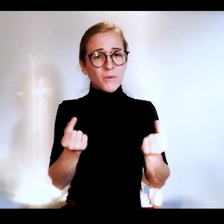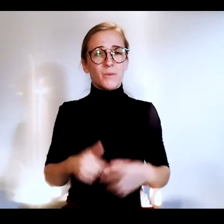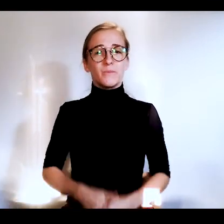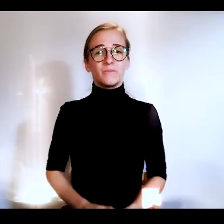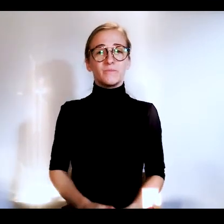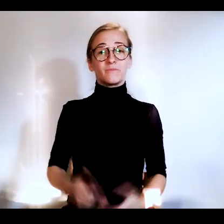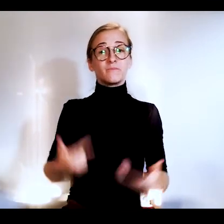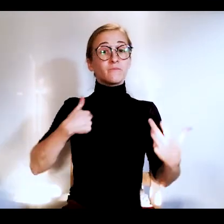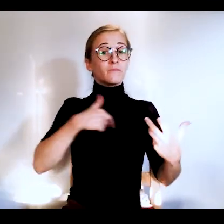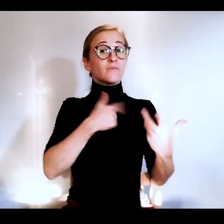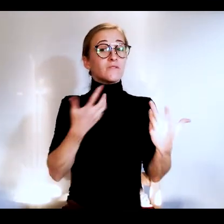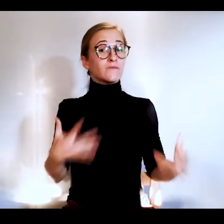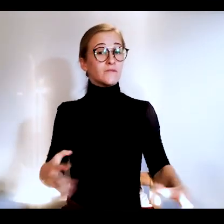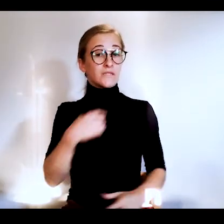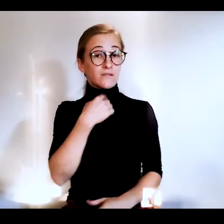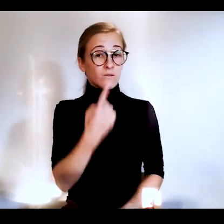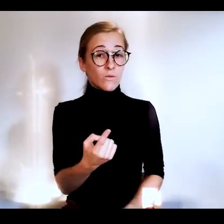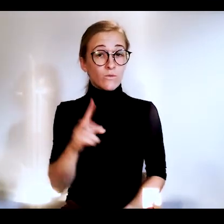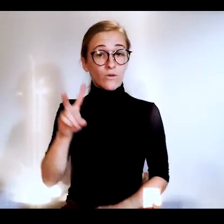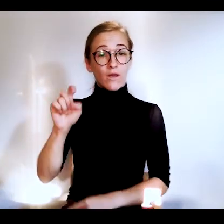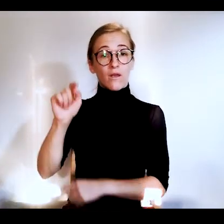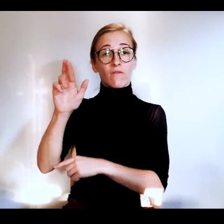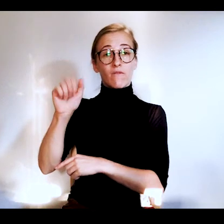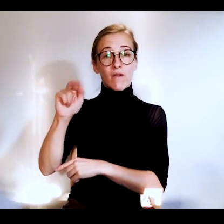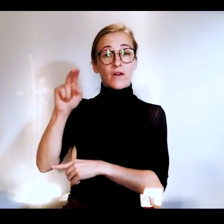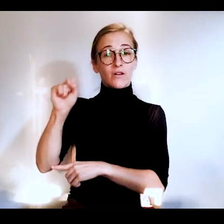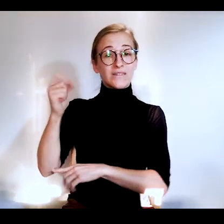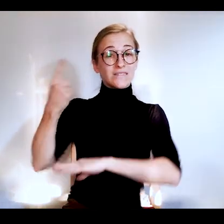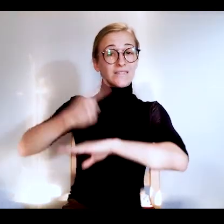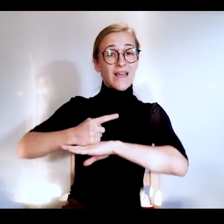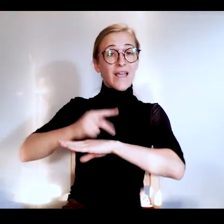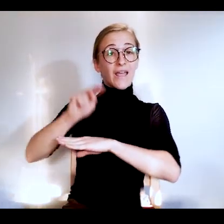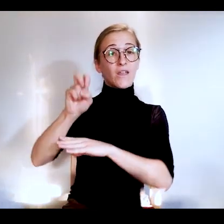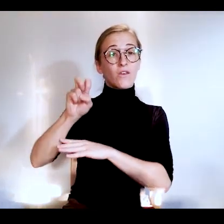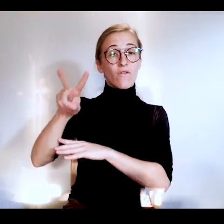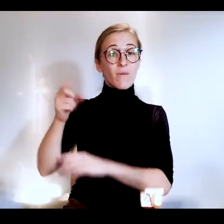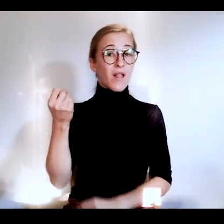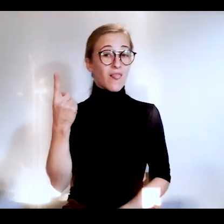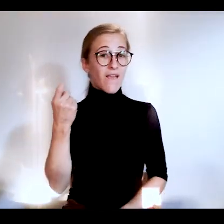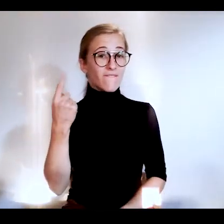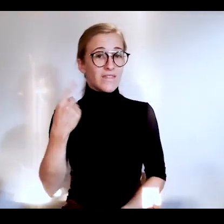As I told you, on Veteran’s Day on November 11th there’s an activity